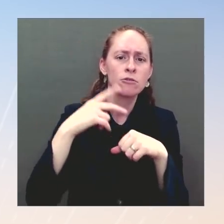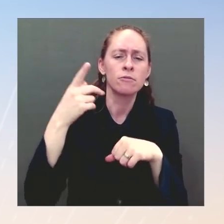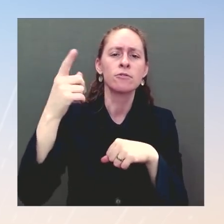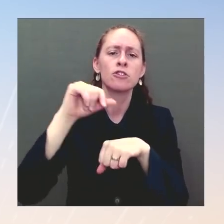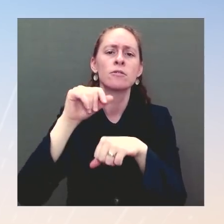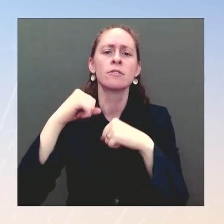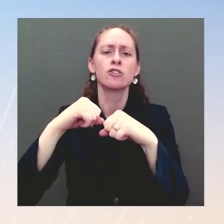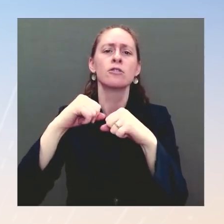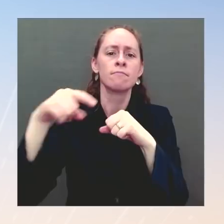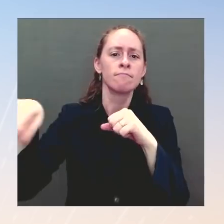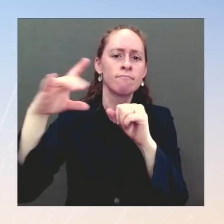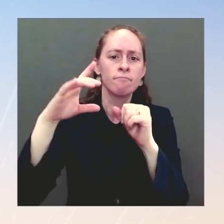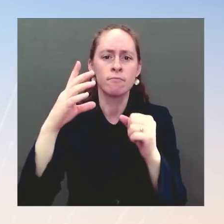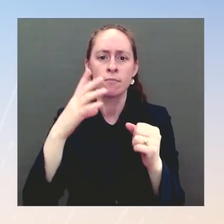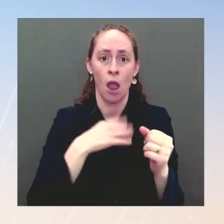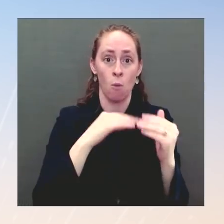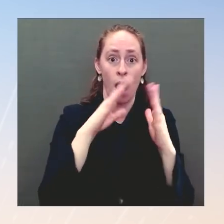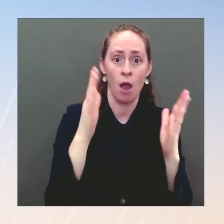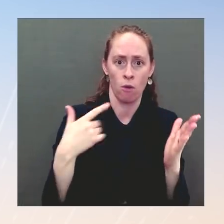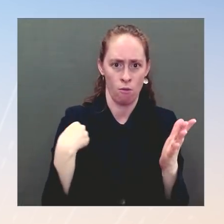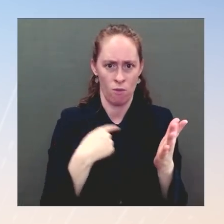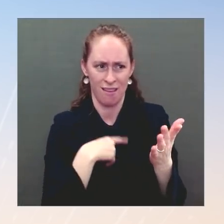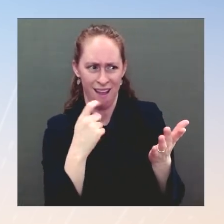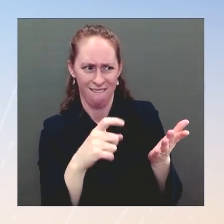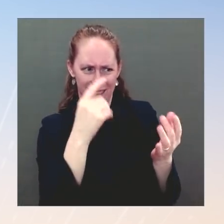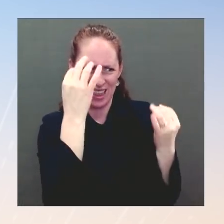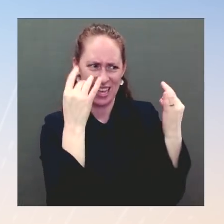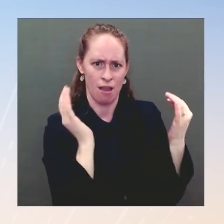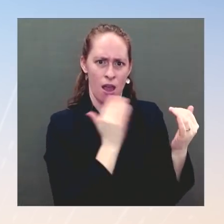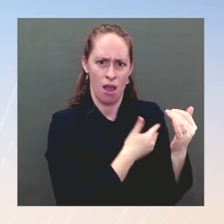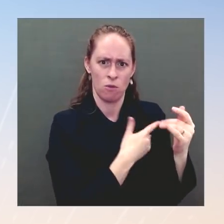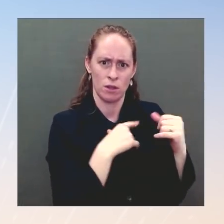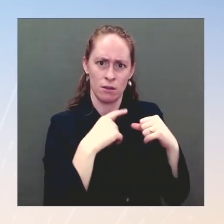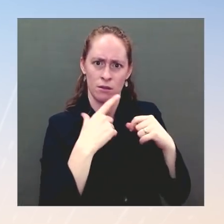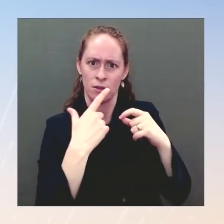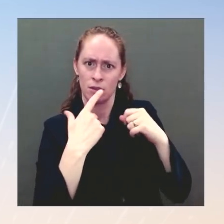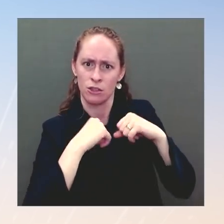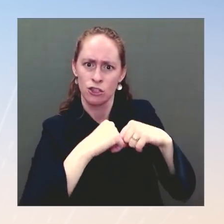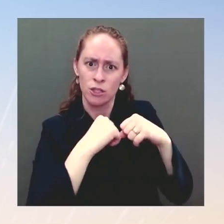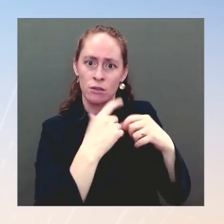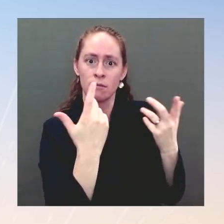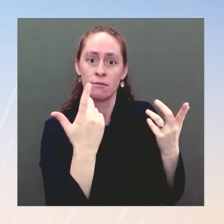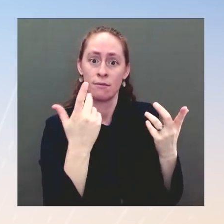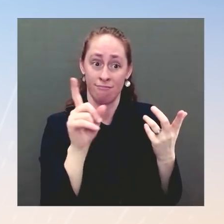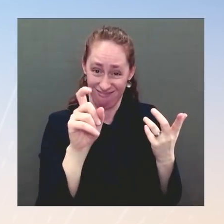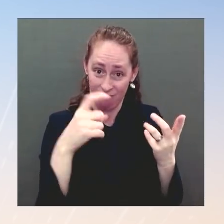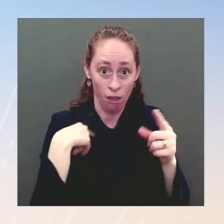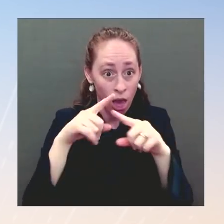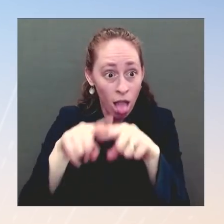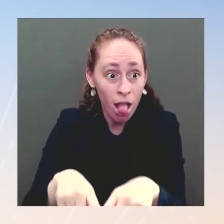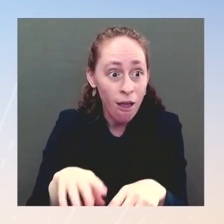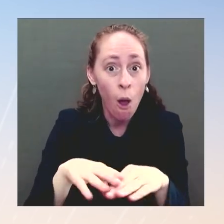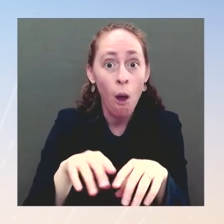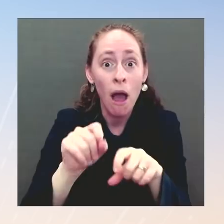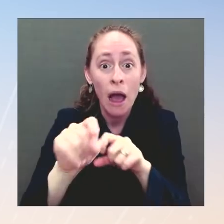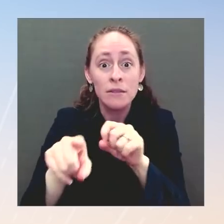And if you step back, what, hopefully, the American people will see and have seen is that while Russia has sought to divide our allies and the American people,